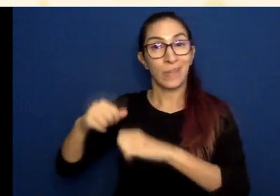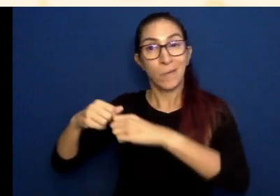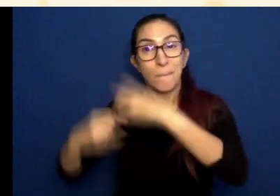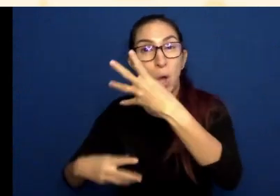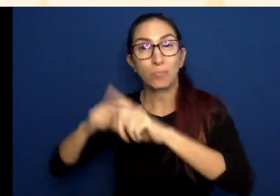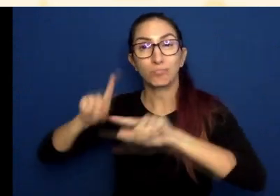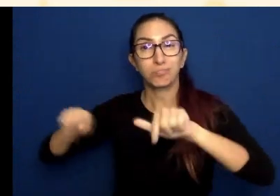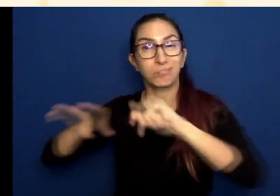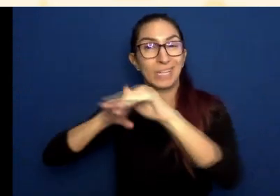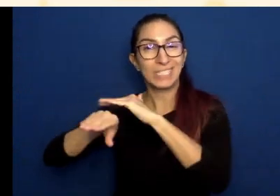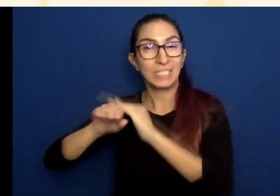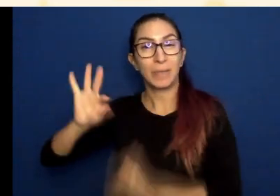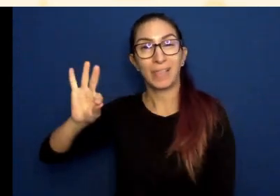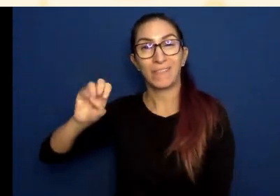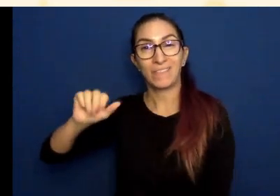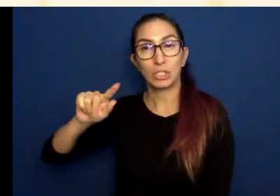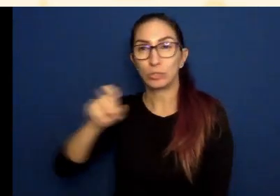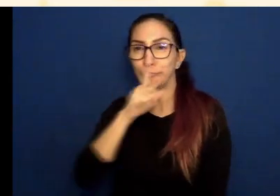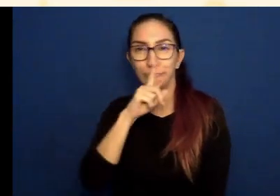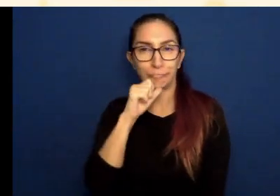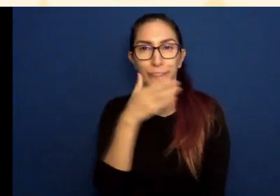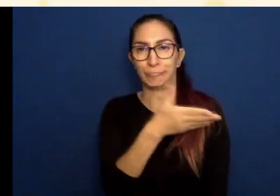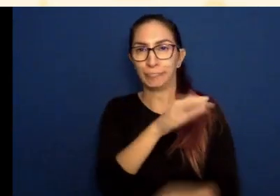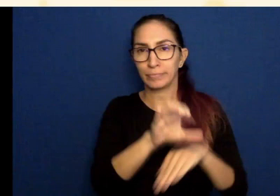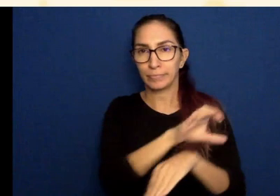Let’s talk about mobile issues. Why is mobile actually different?